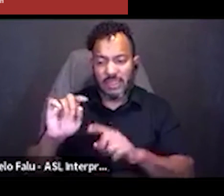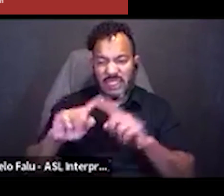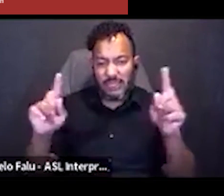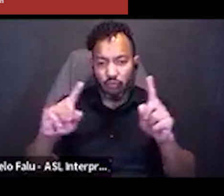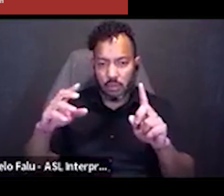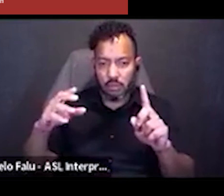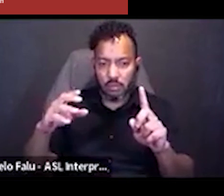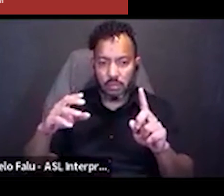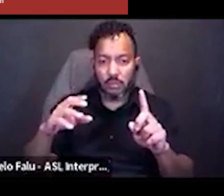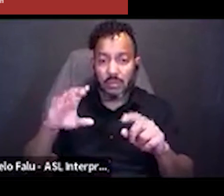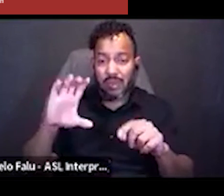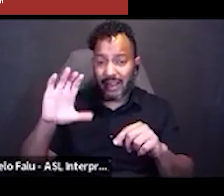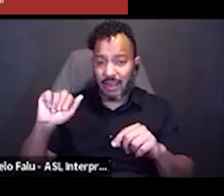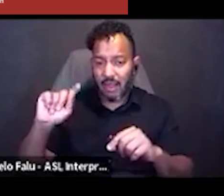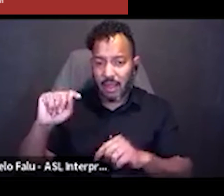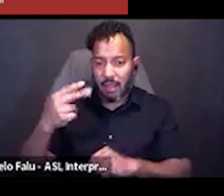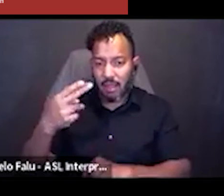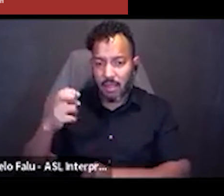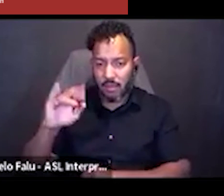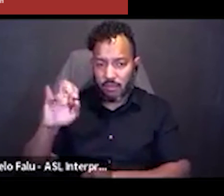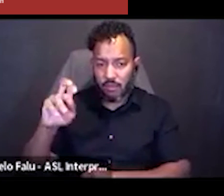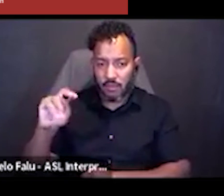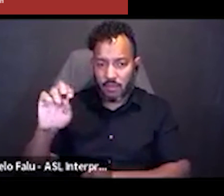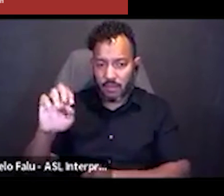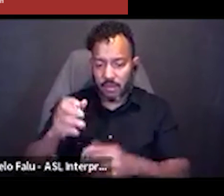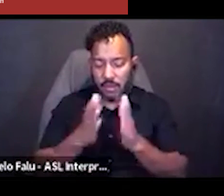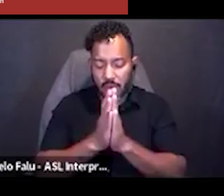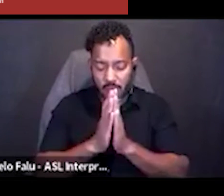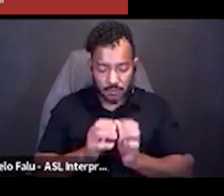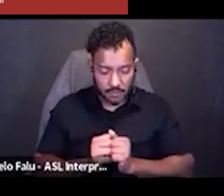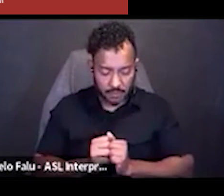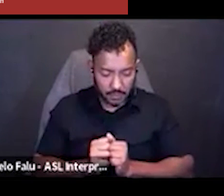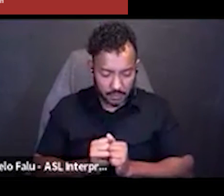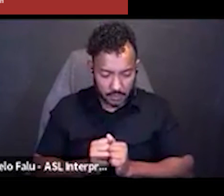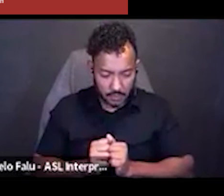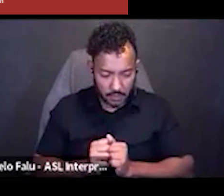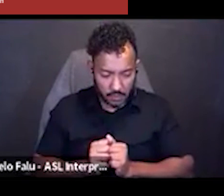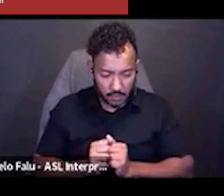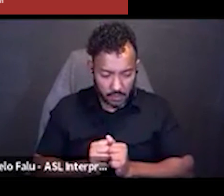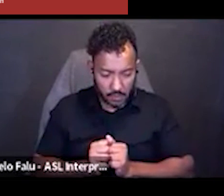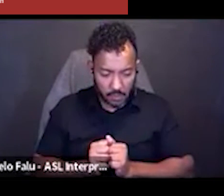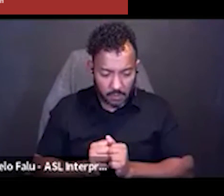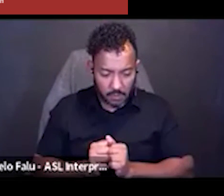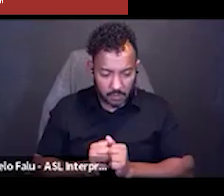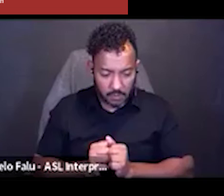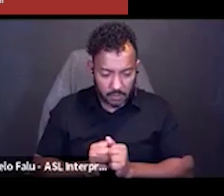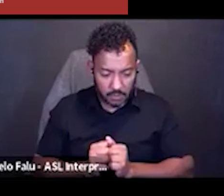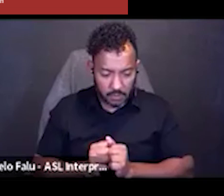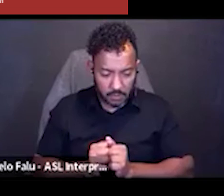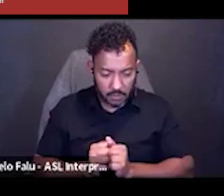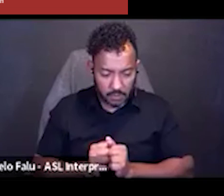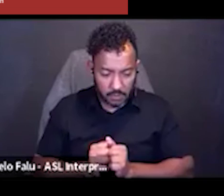Catherine asks, do you think that requiring teaching disability history in K-12 education